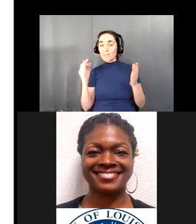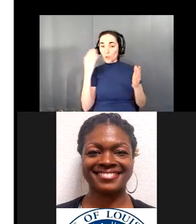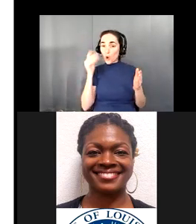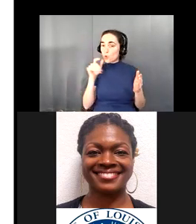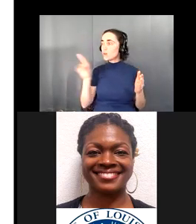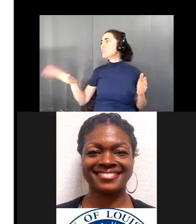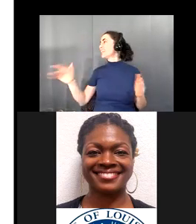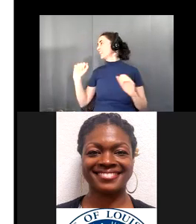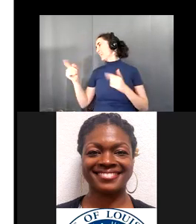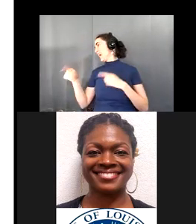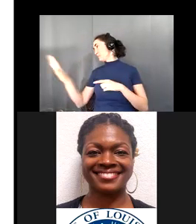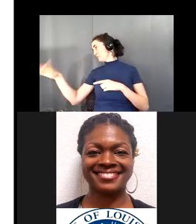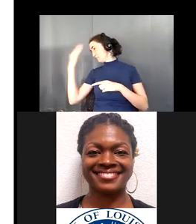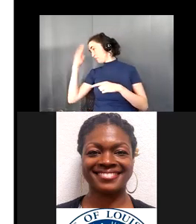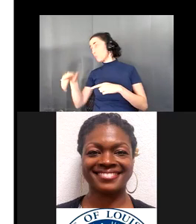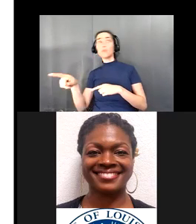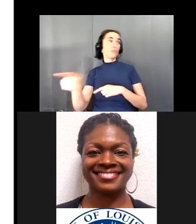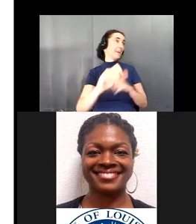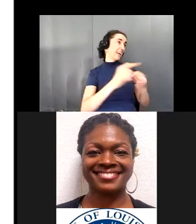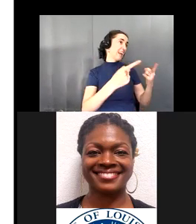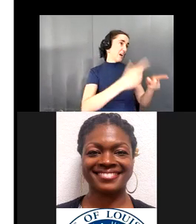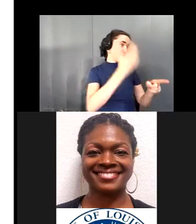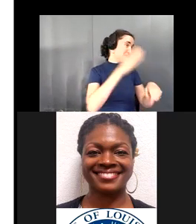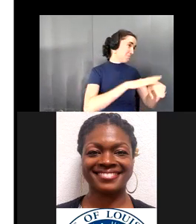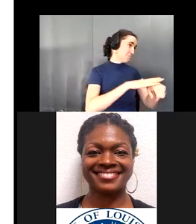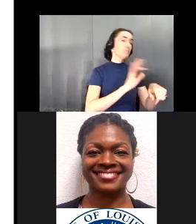happen and if you see your loved one 16:19:46 out the call you immediately on an